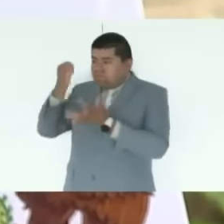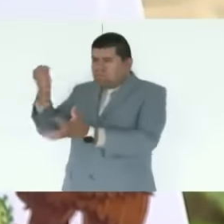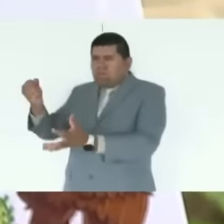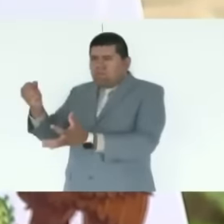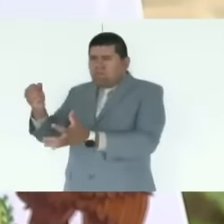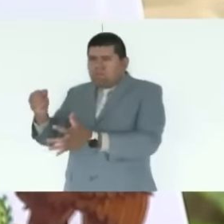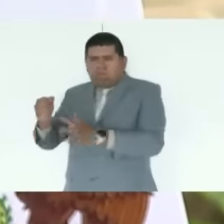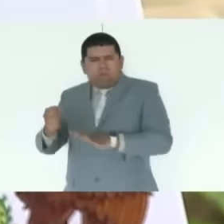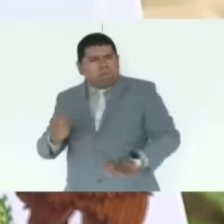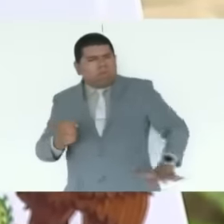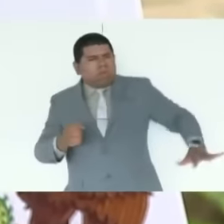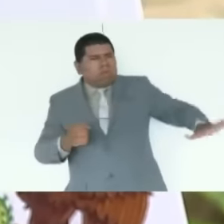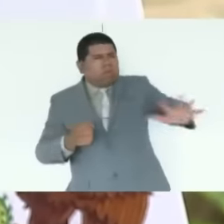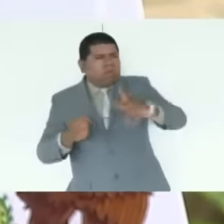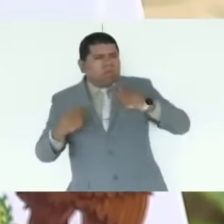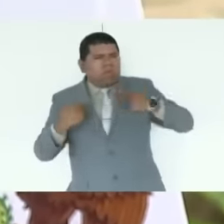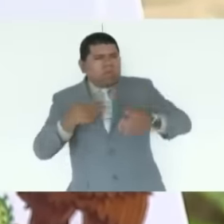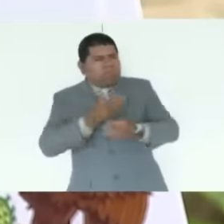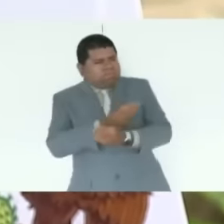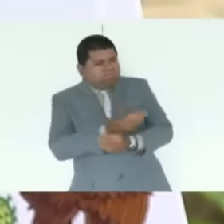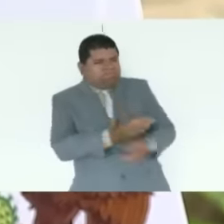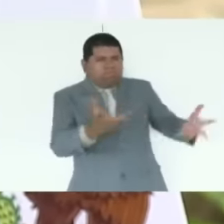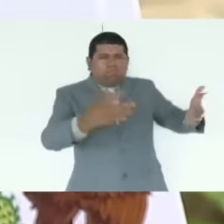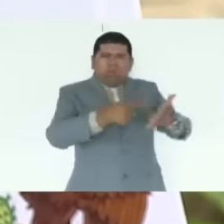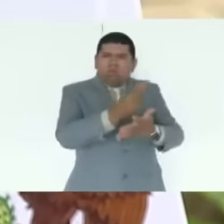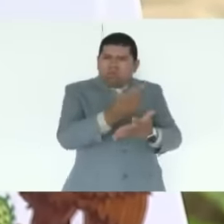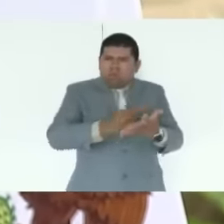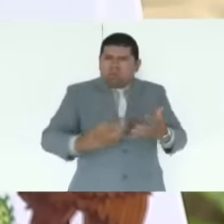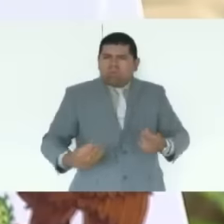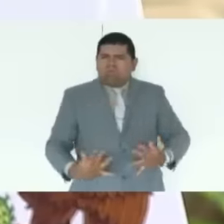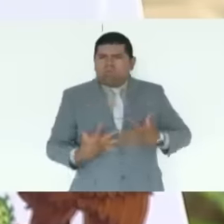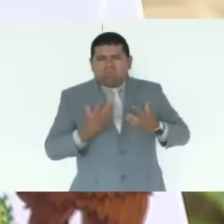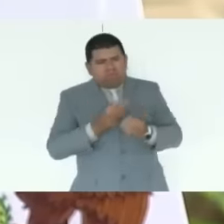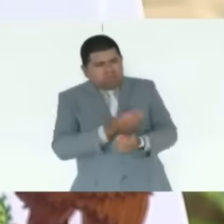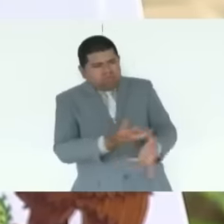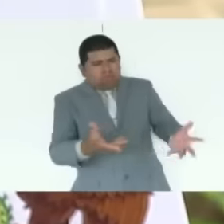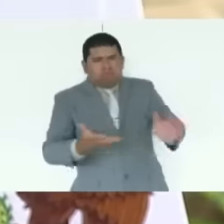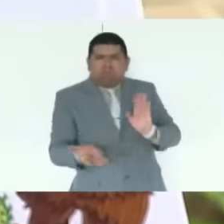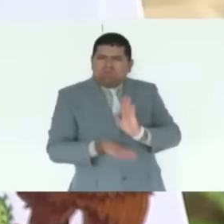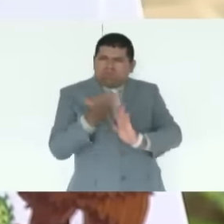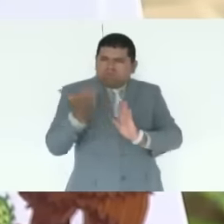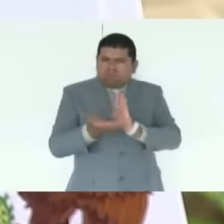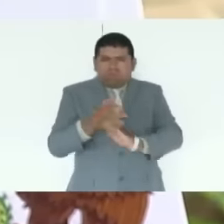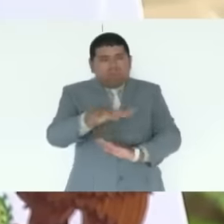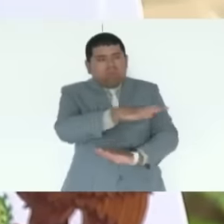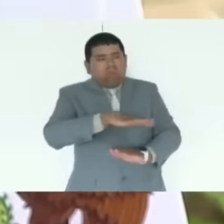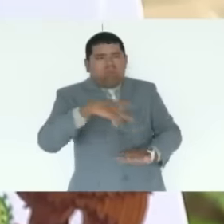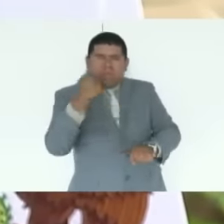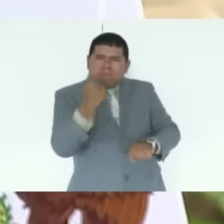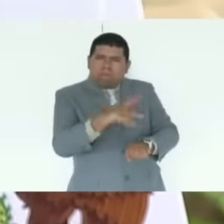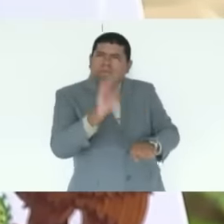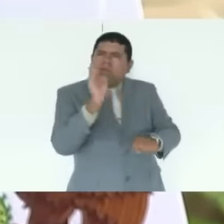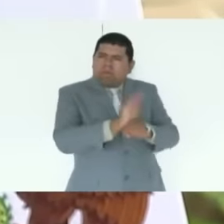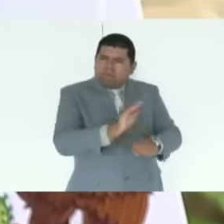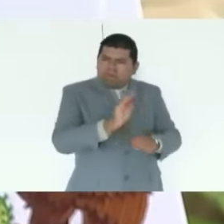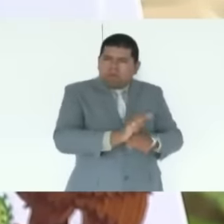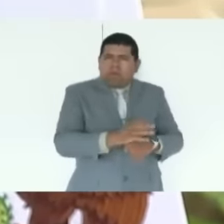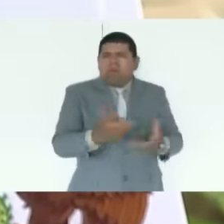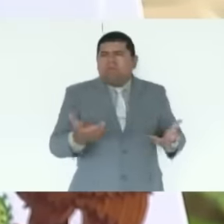people of Mexico to welfare programs for the benefit of all to works for